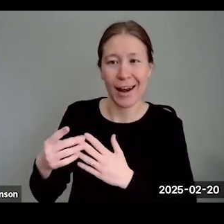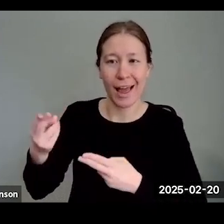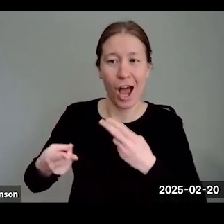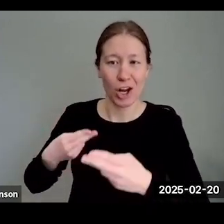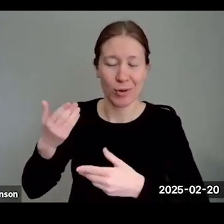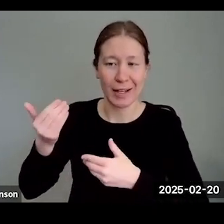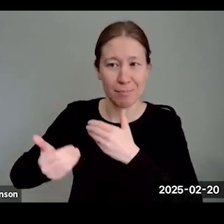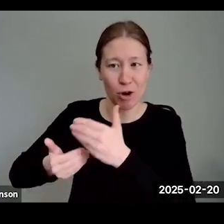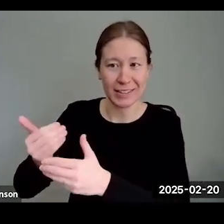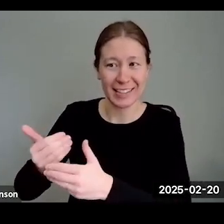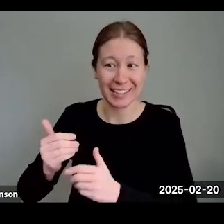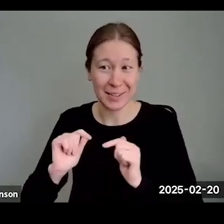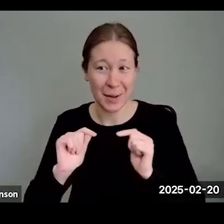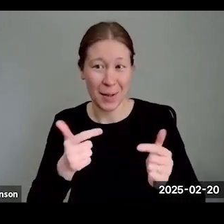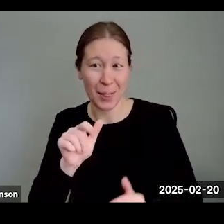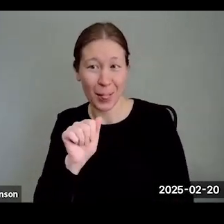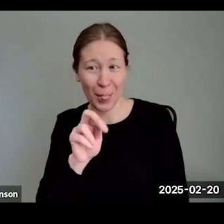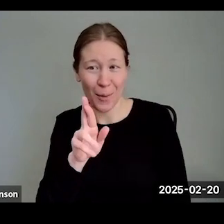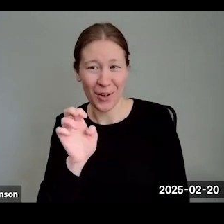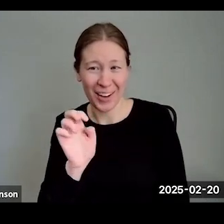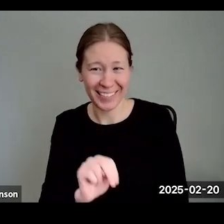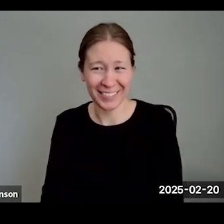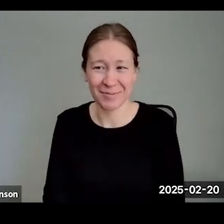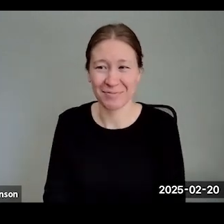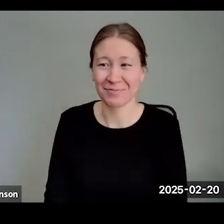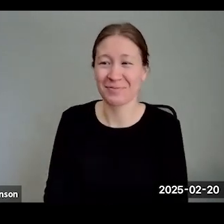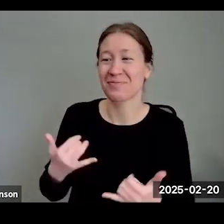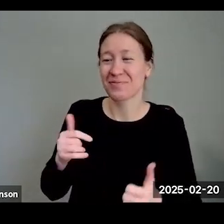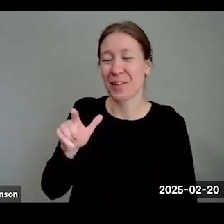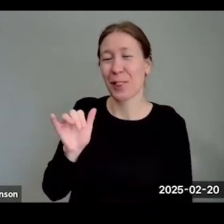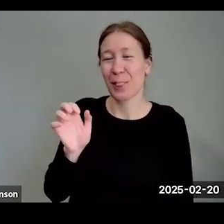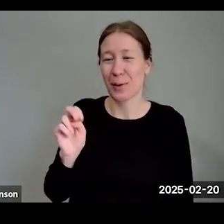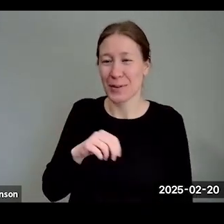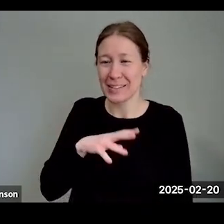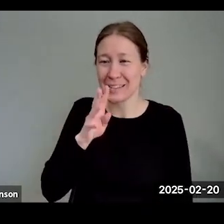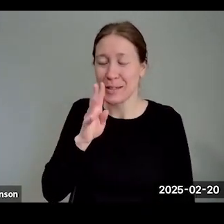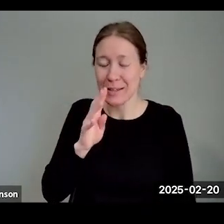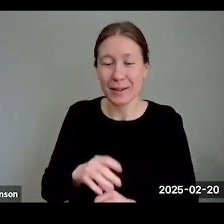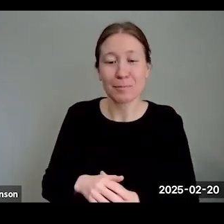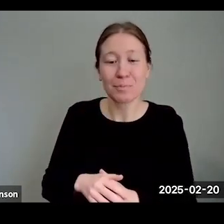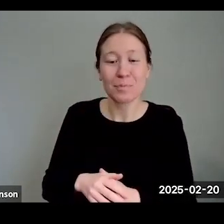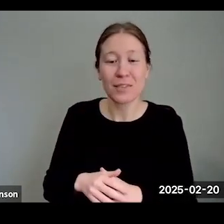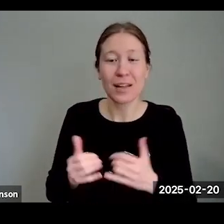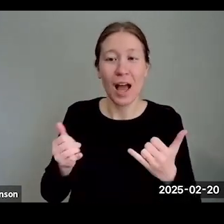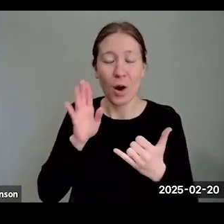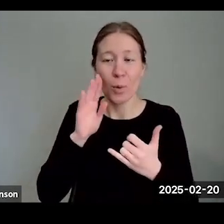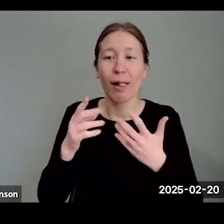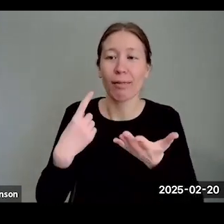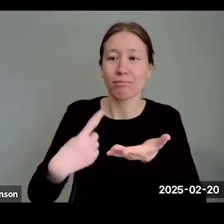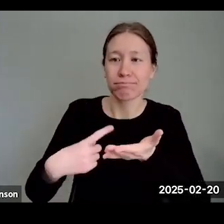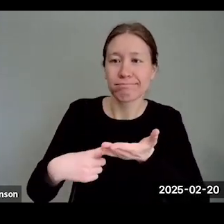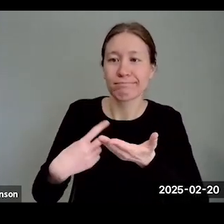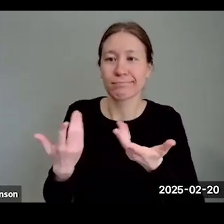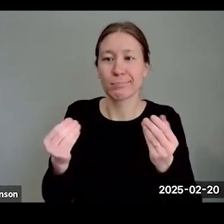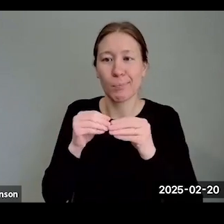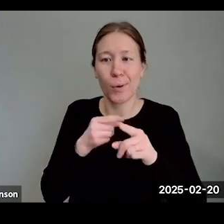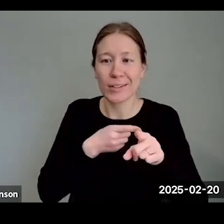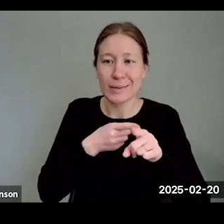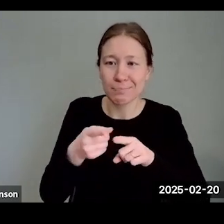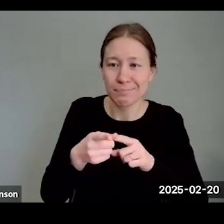Over to you, Lauren. This is Lauren speaking. So now I'm going to talk to you more specifically about those essential job functions